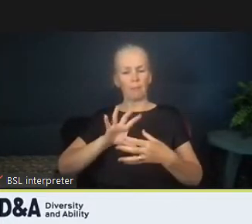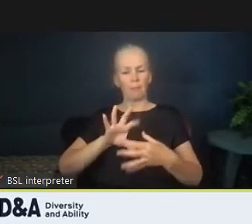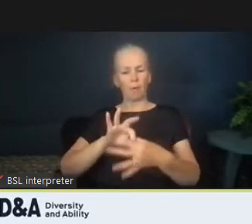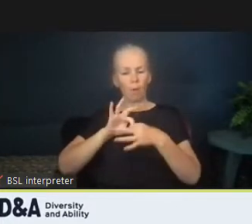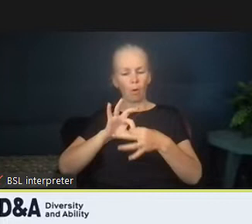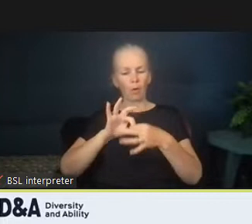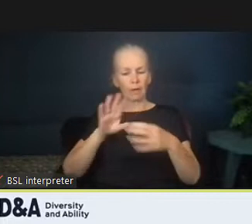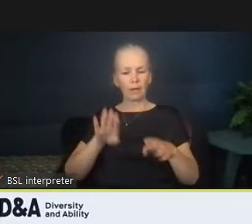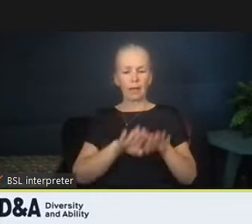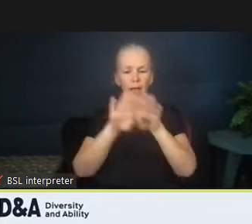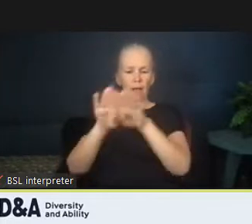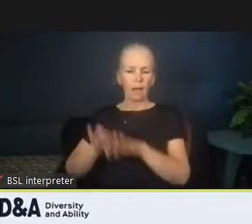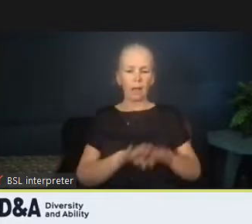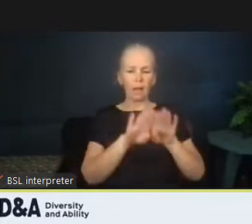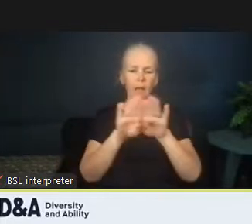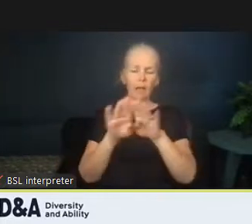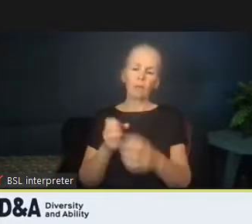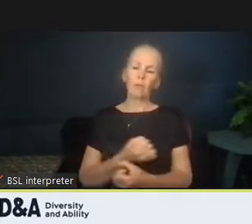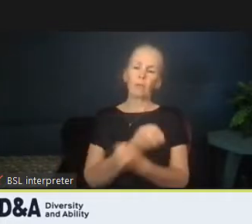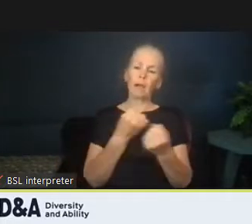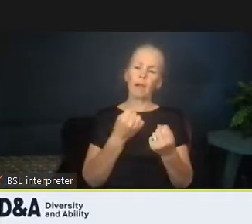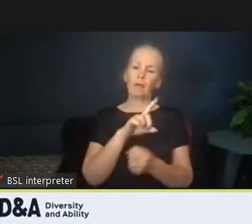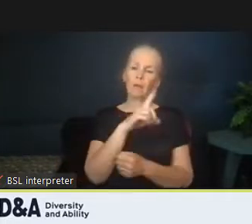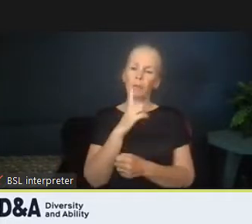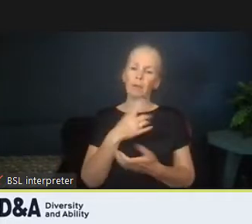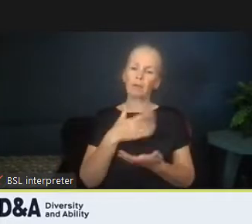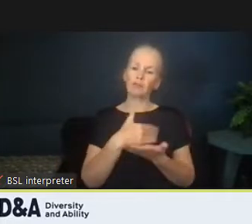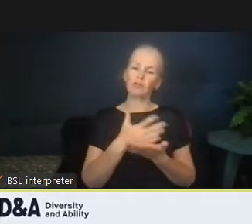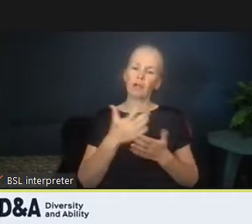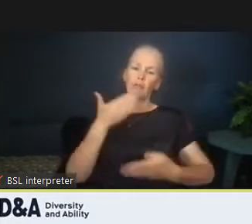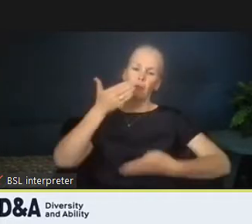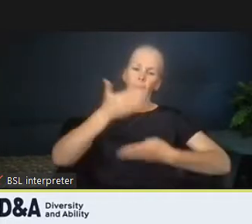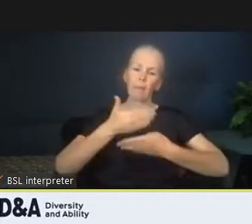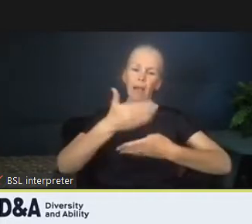and create a space where people can share the barriers that they face in their own way,